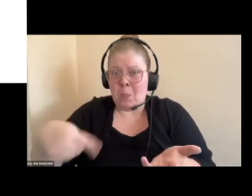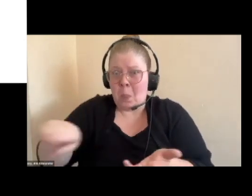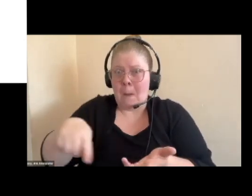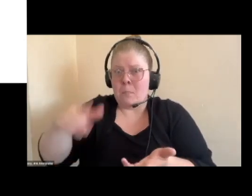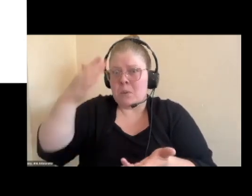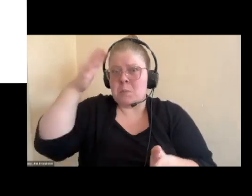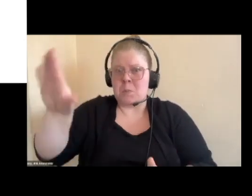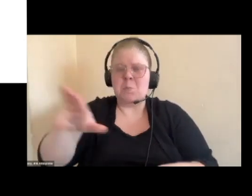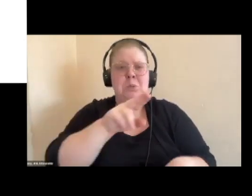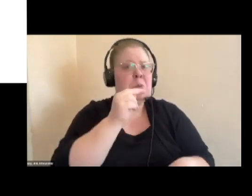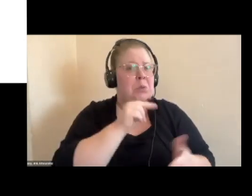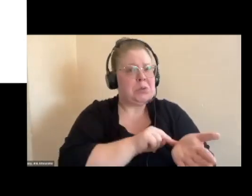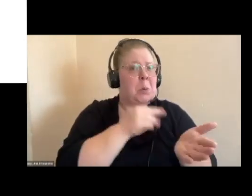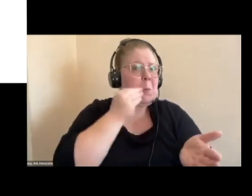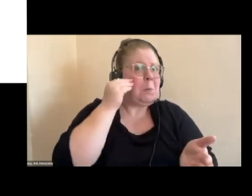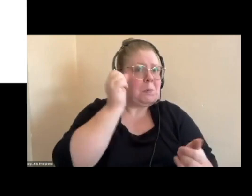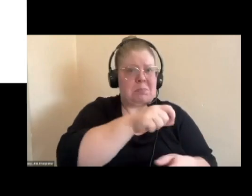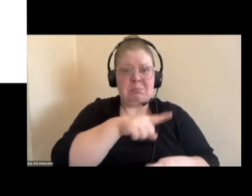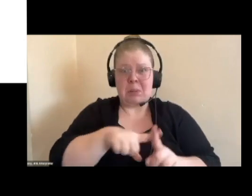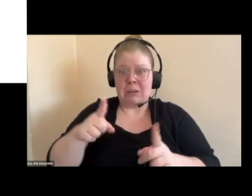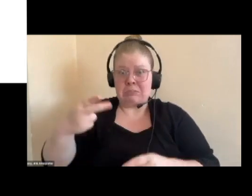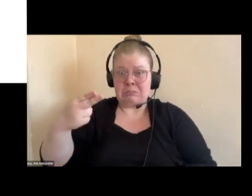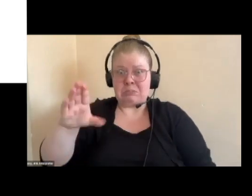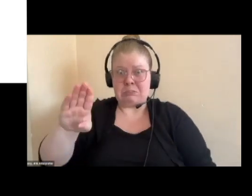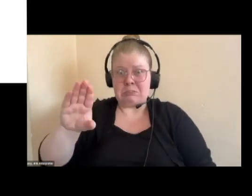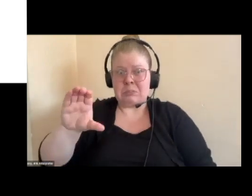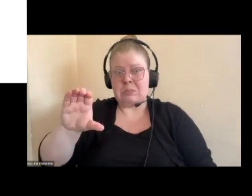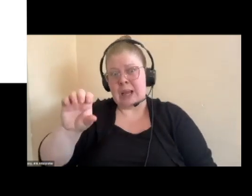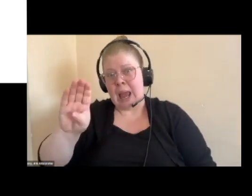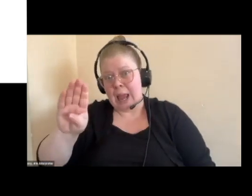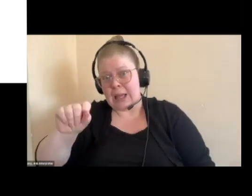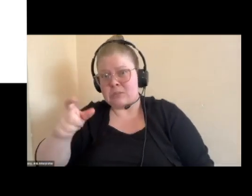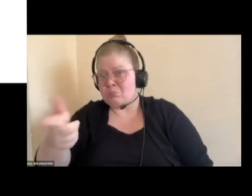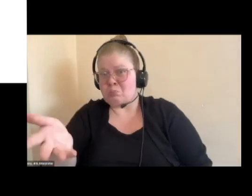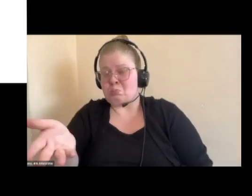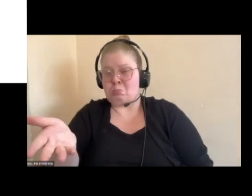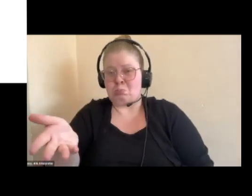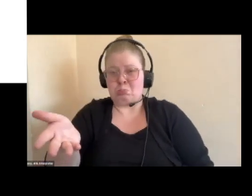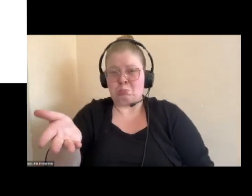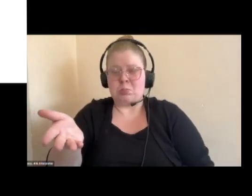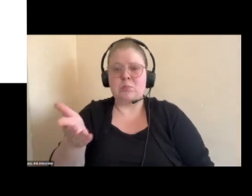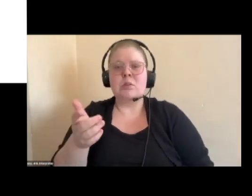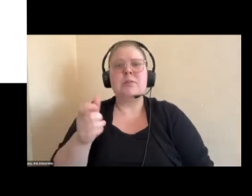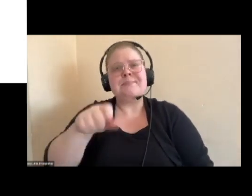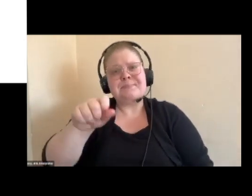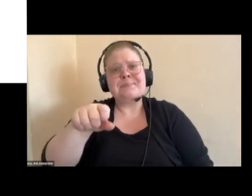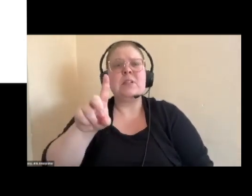Congress mandated data on, you know, deaths in nursing homes